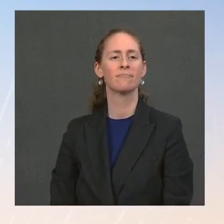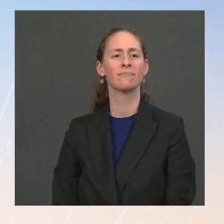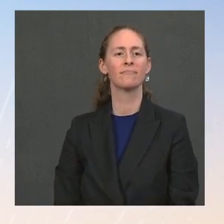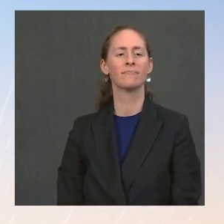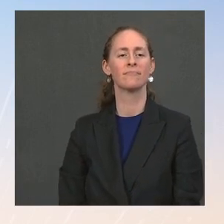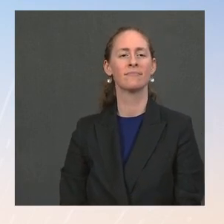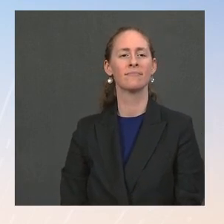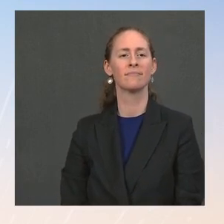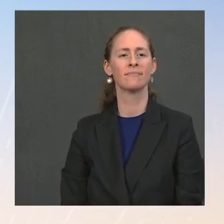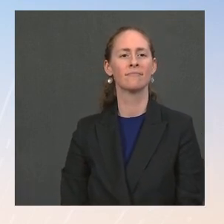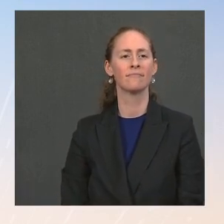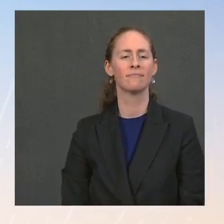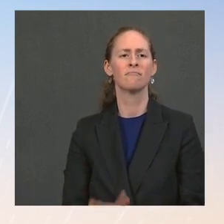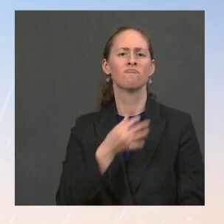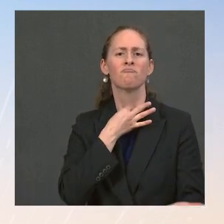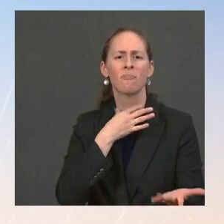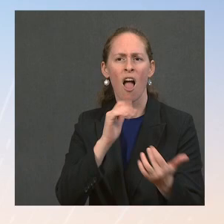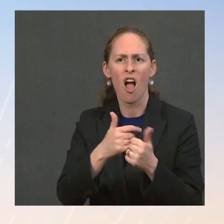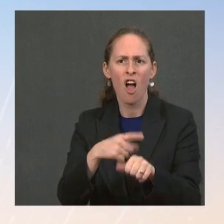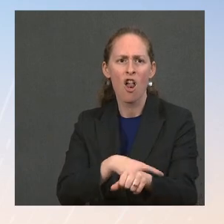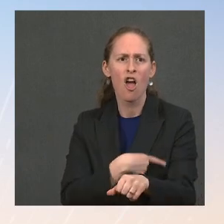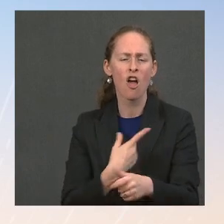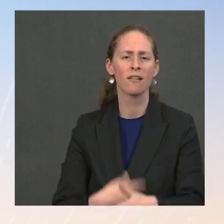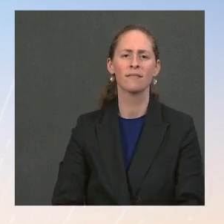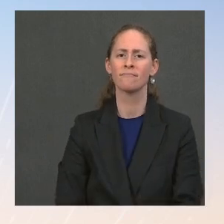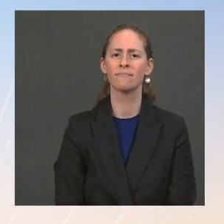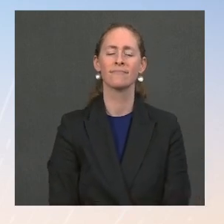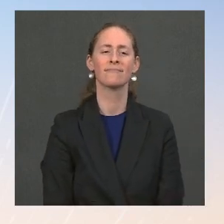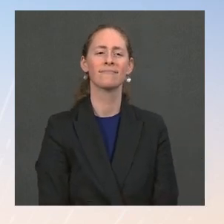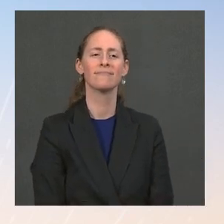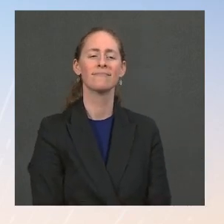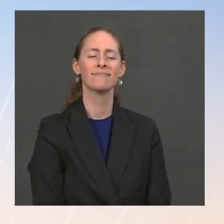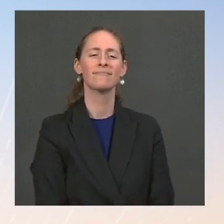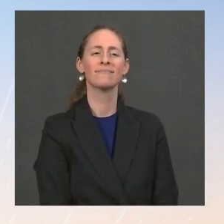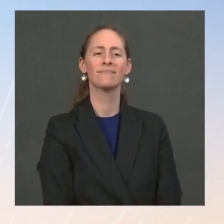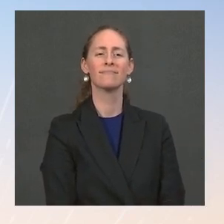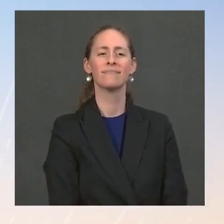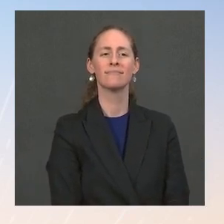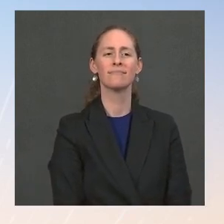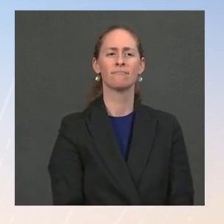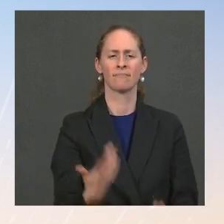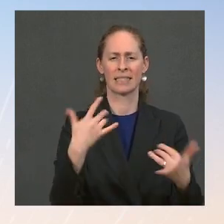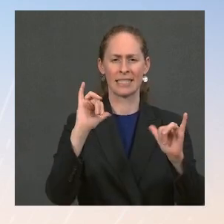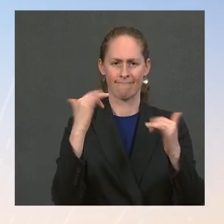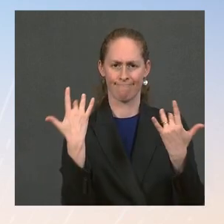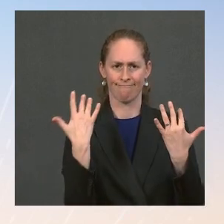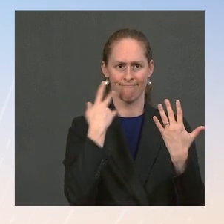That's an important thing for history. And that's -- continues to be their assessment. The Press: Can I ask you then about the reporting earlier today,